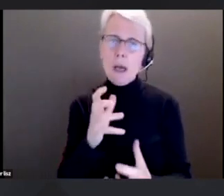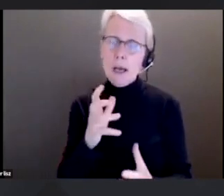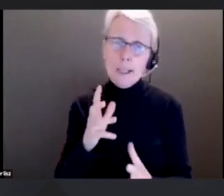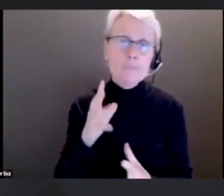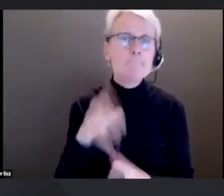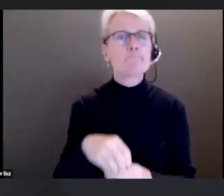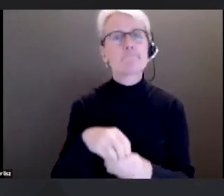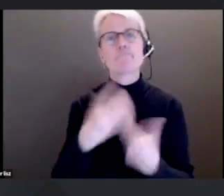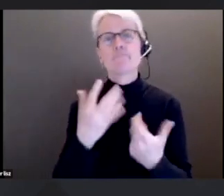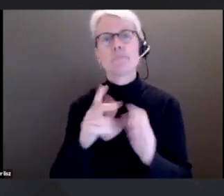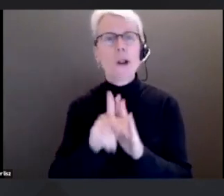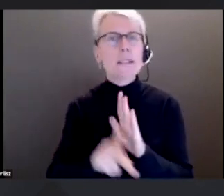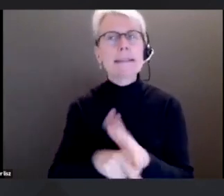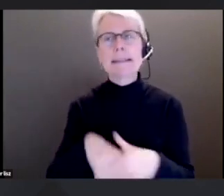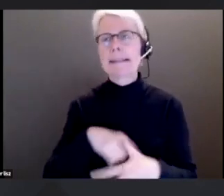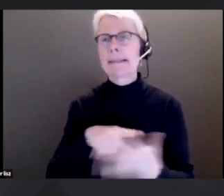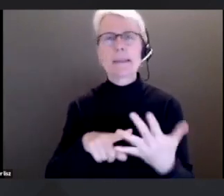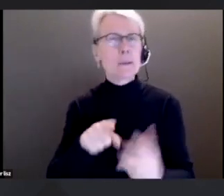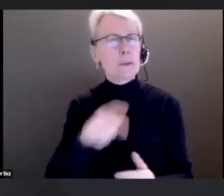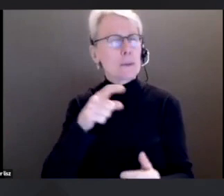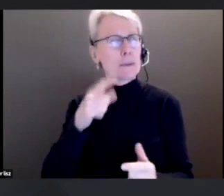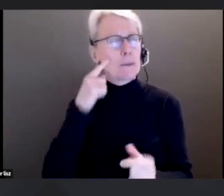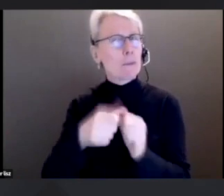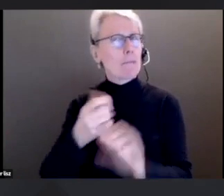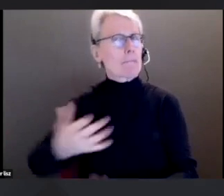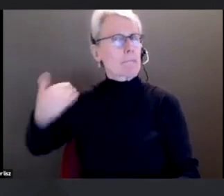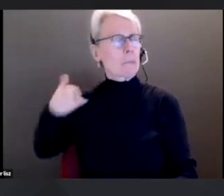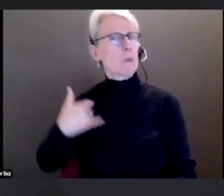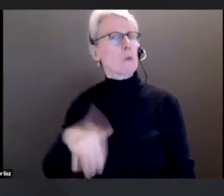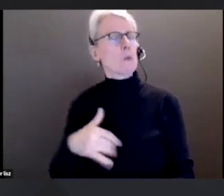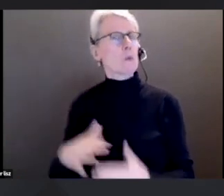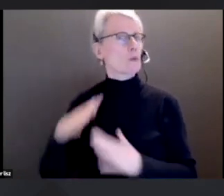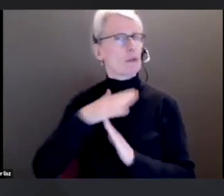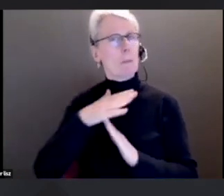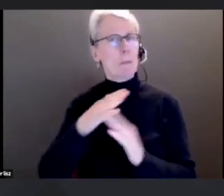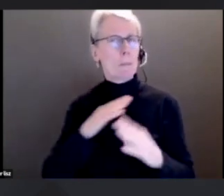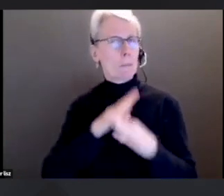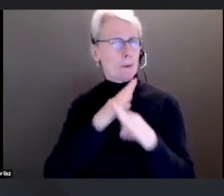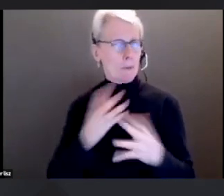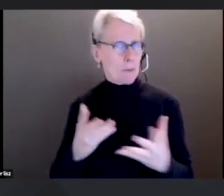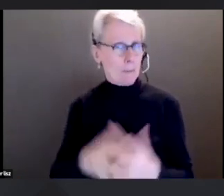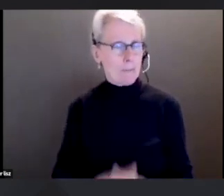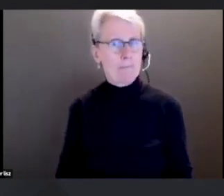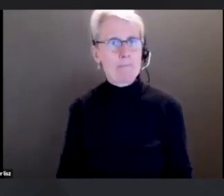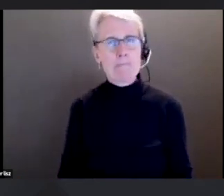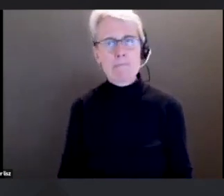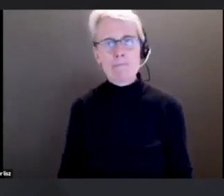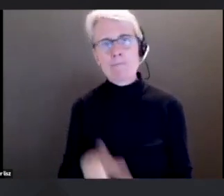To me, I think sometimes it's just to actually start. I think so many businesses think that it's so much more work